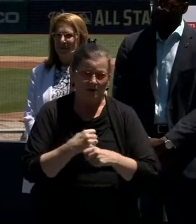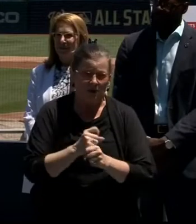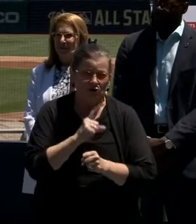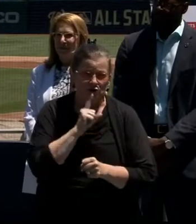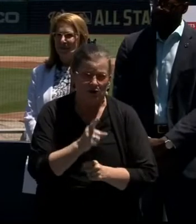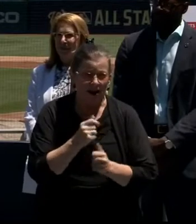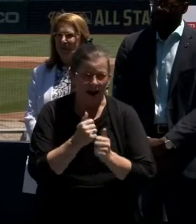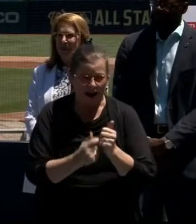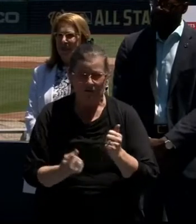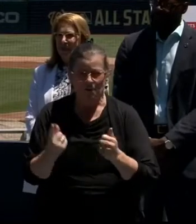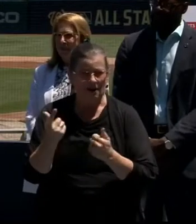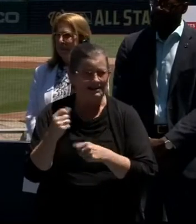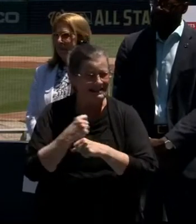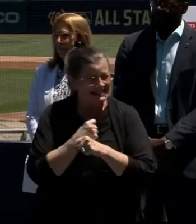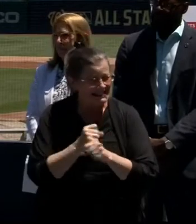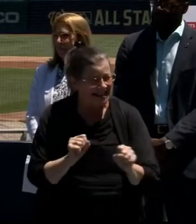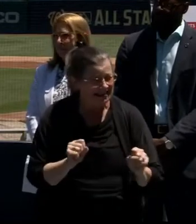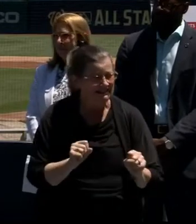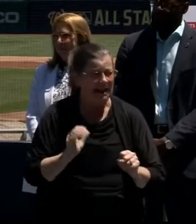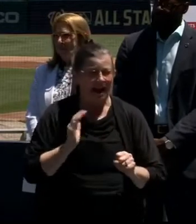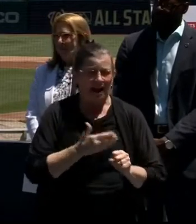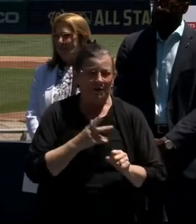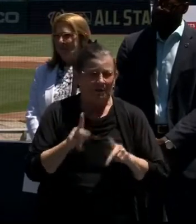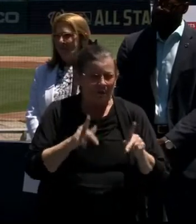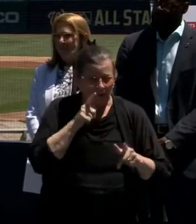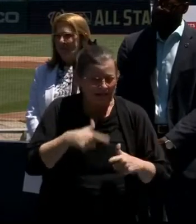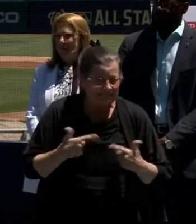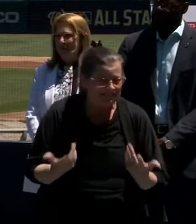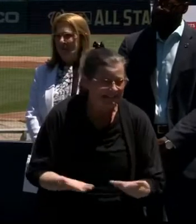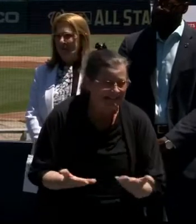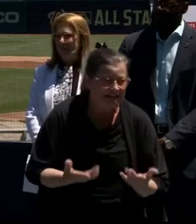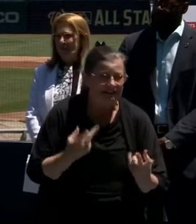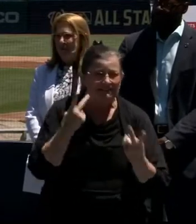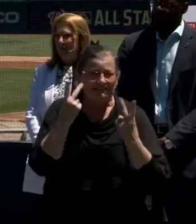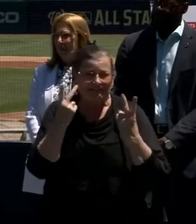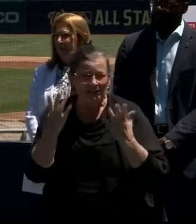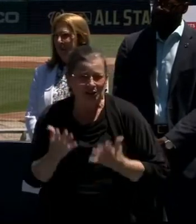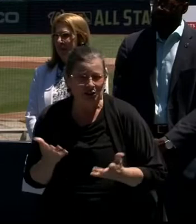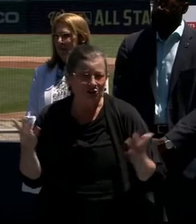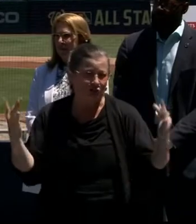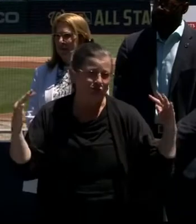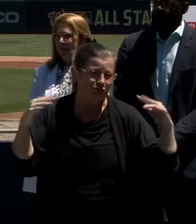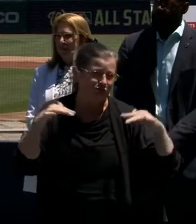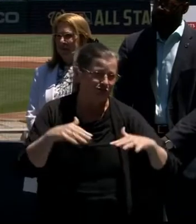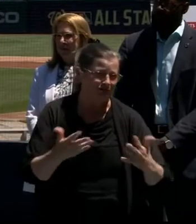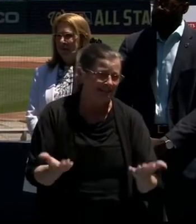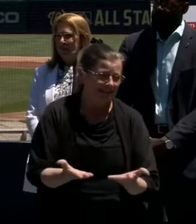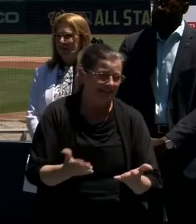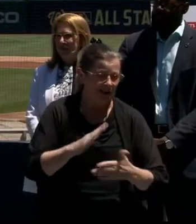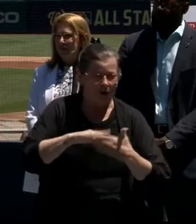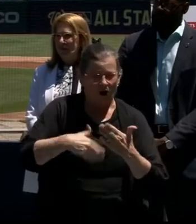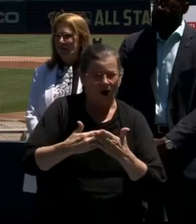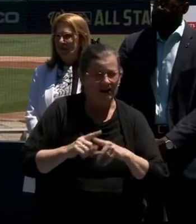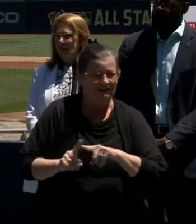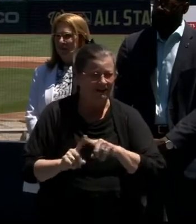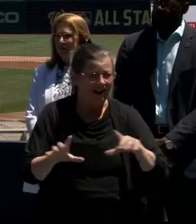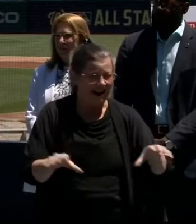RESIDENTS AND VISITORS, TO MAKE SURE THAT ALL ACTIVITIES THAT TAKE PLACE ARE TAKE PLACE AS PLANNED AND EVERYBODY CAN MOVE